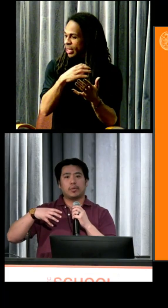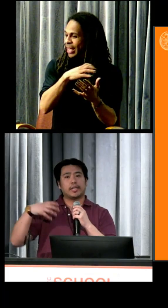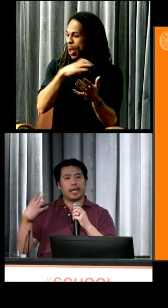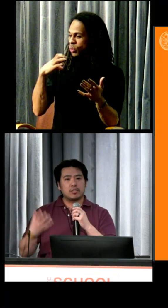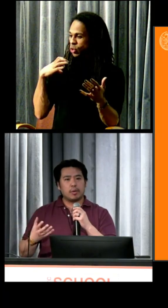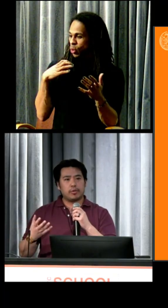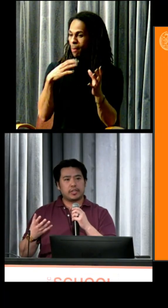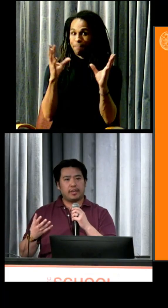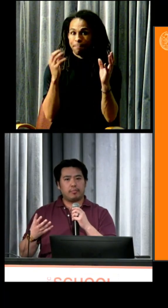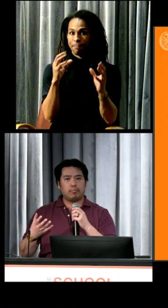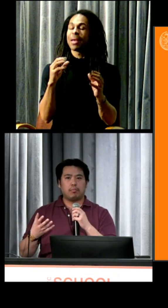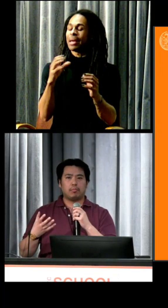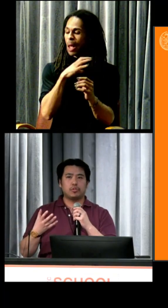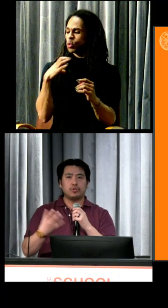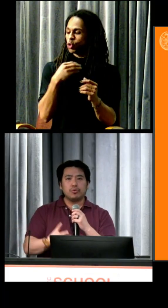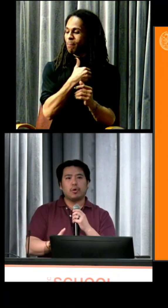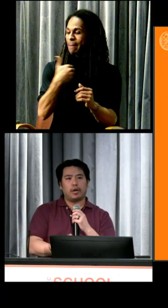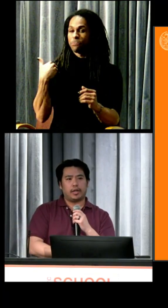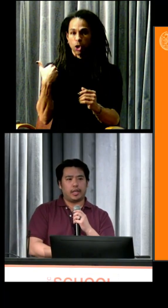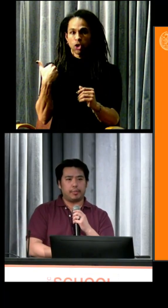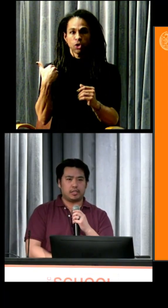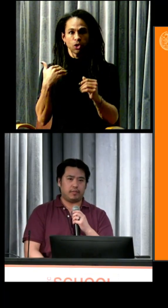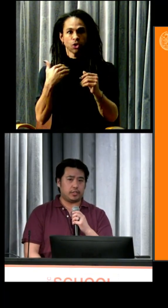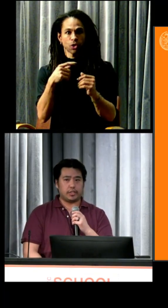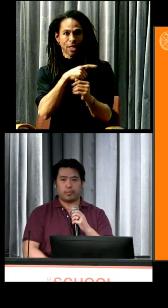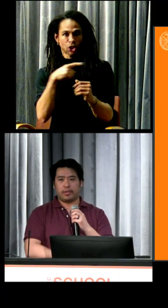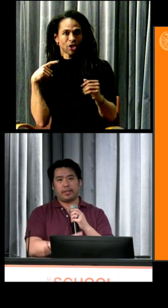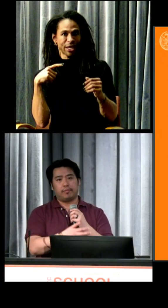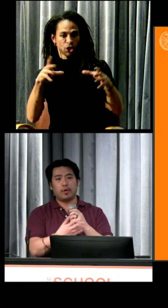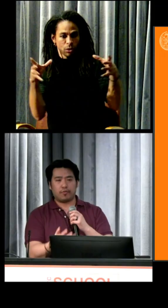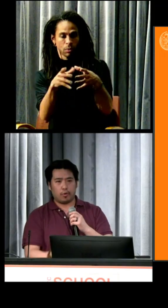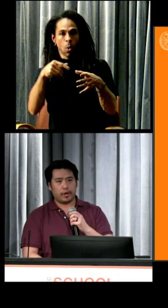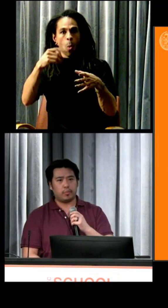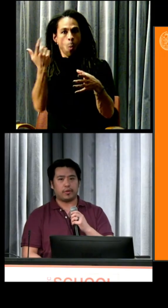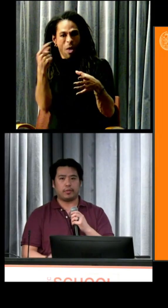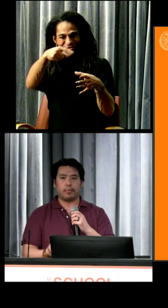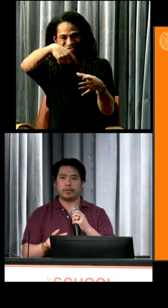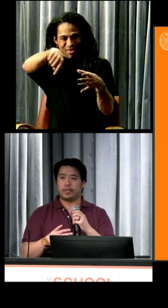I know today is a series of very hard decisions, so I'm happy to see you all here.